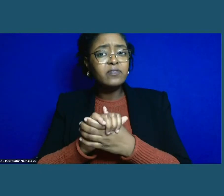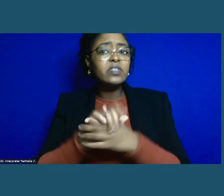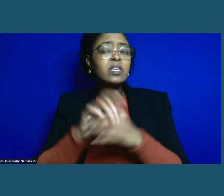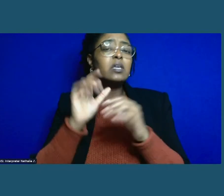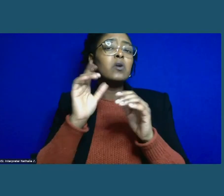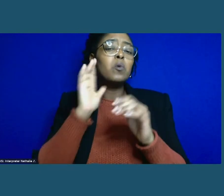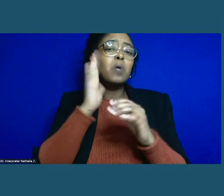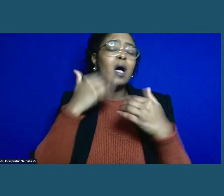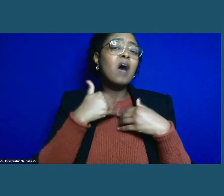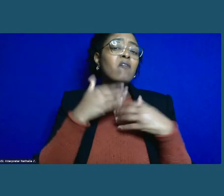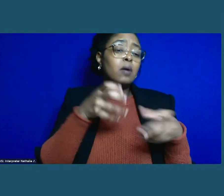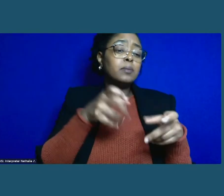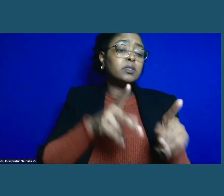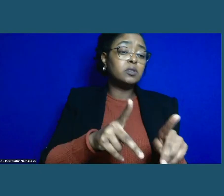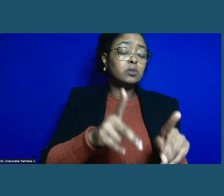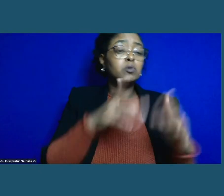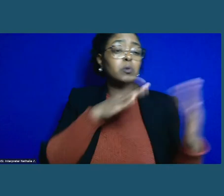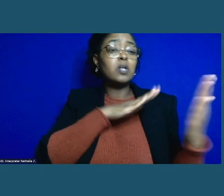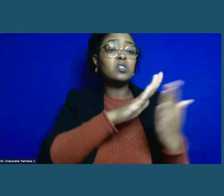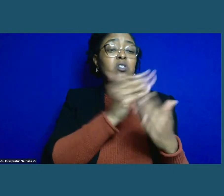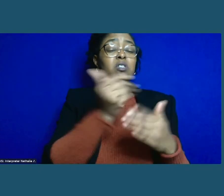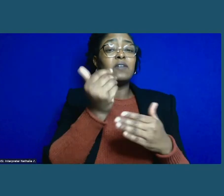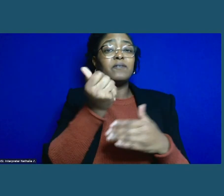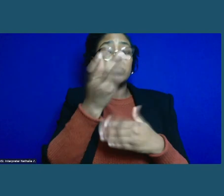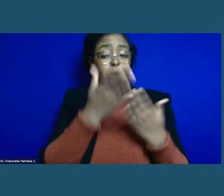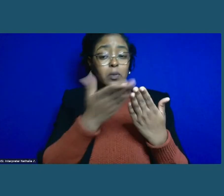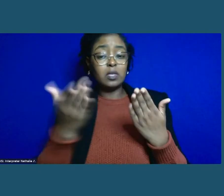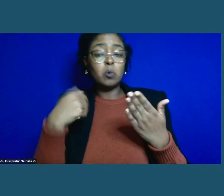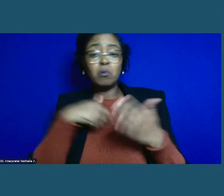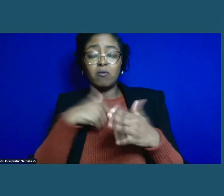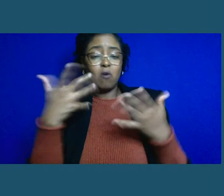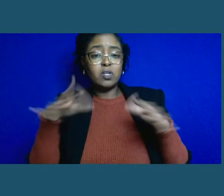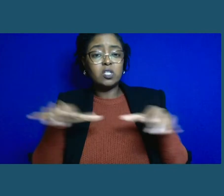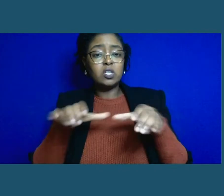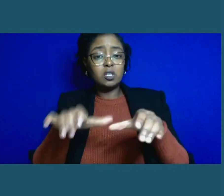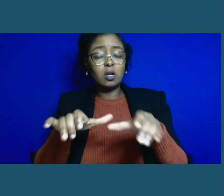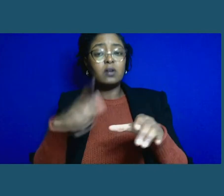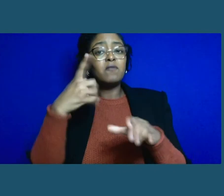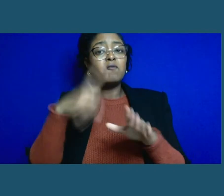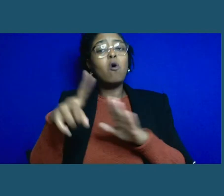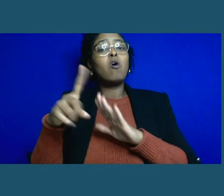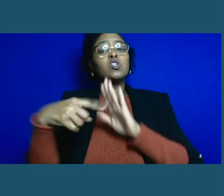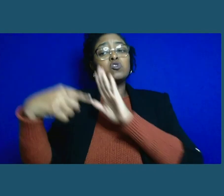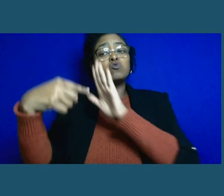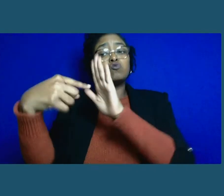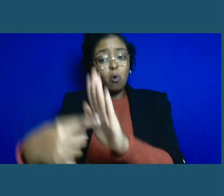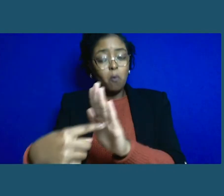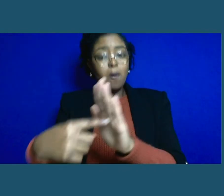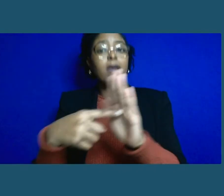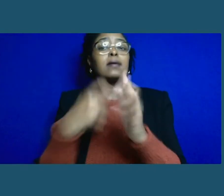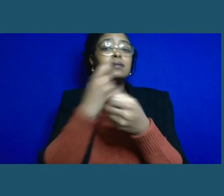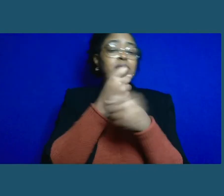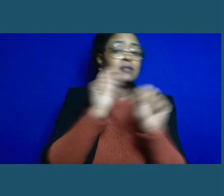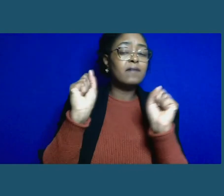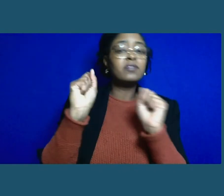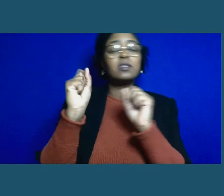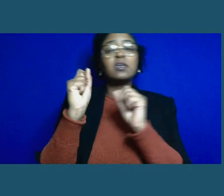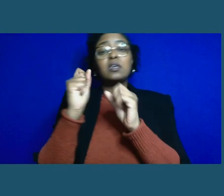up actions, but I do believe that there was, you know, there can be some opportunity to address some of the things that